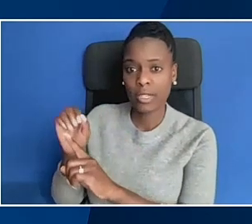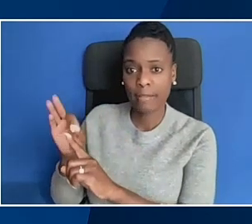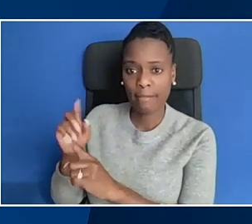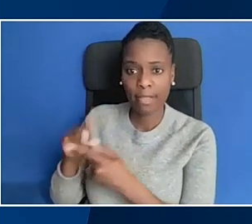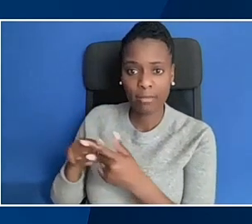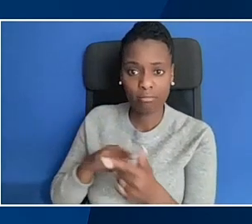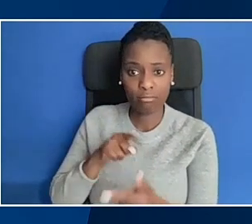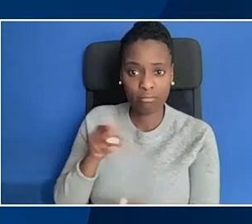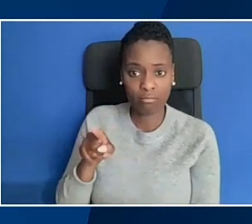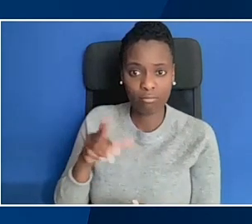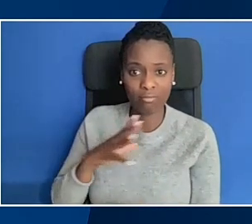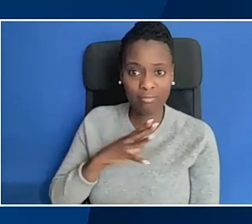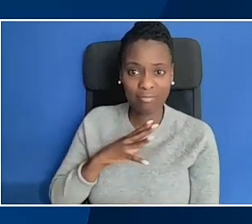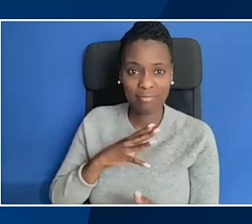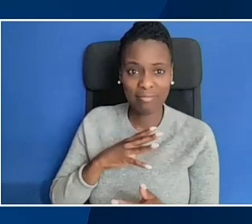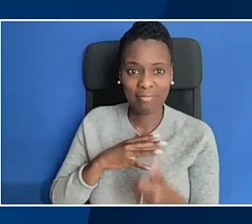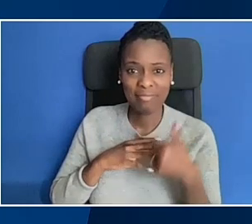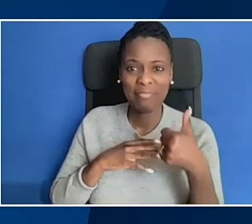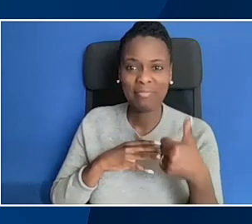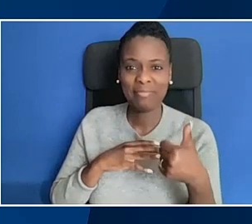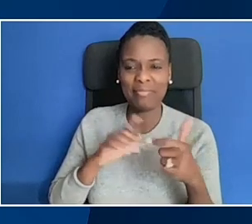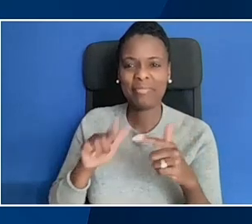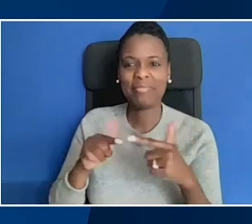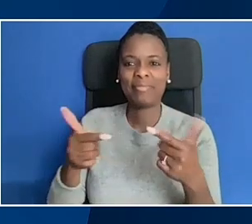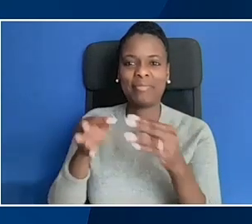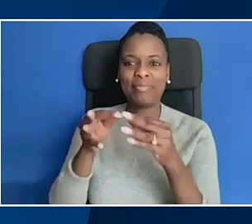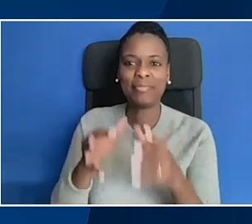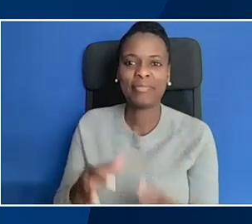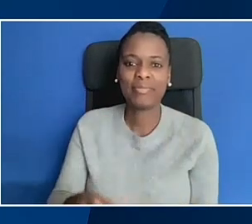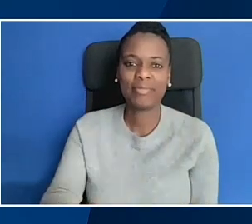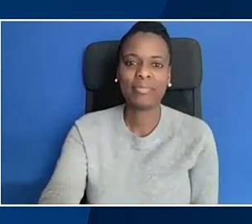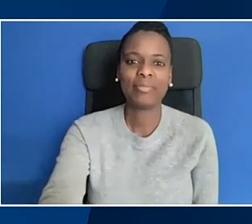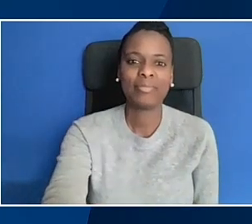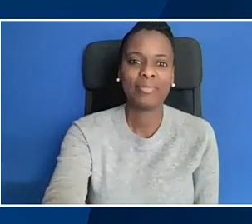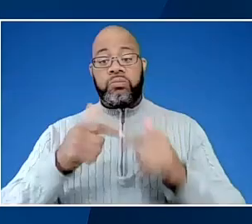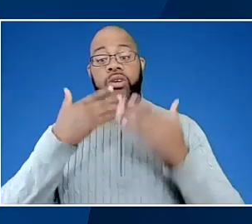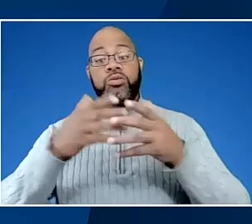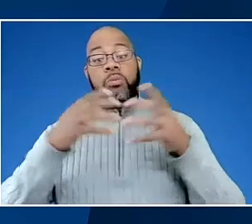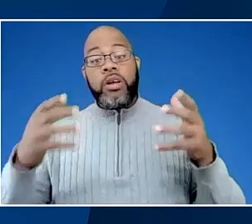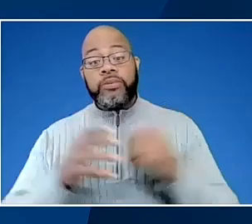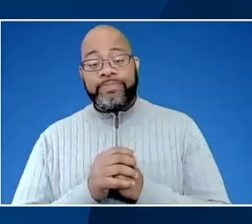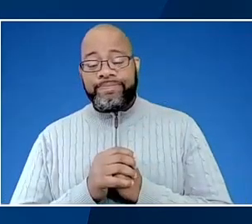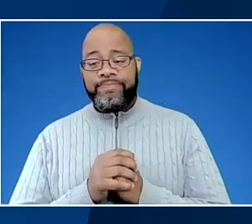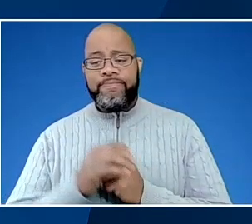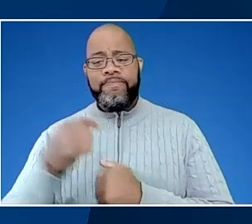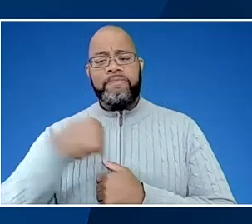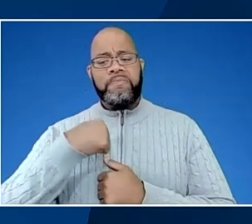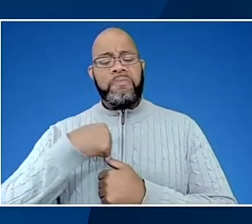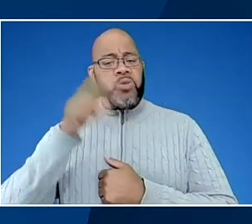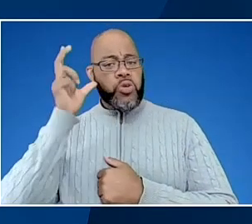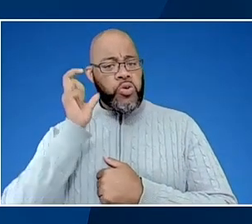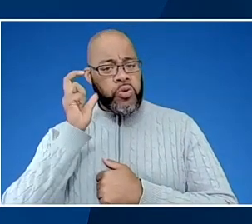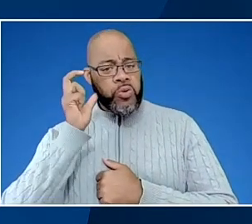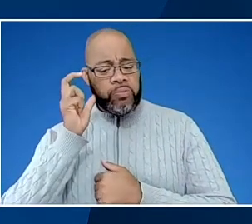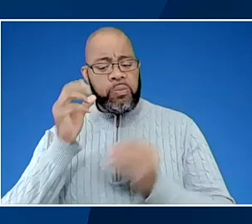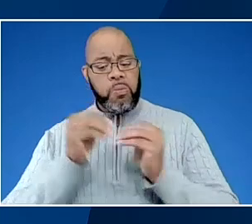Okay. Okay. Thank you so much. I have heard some more questions about it.